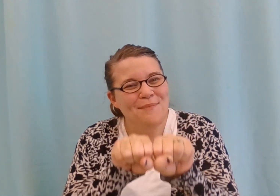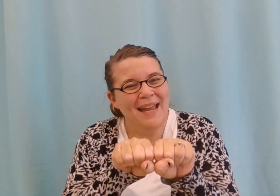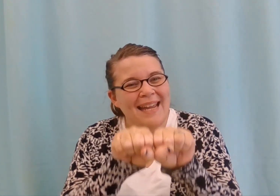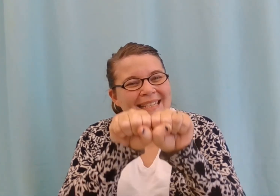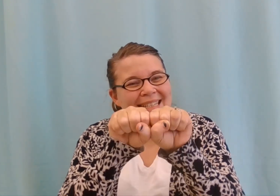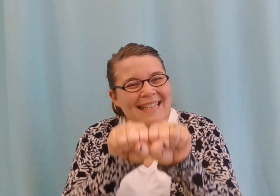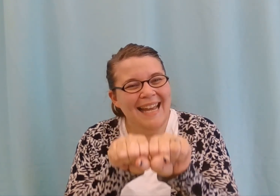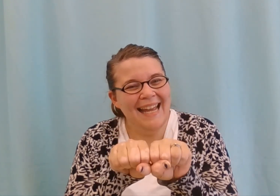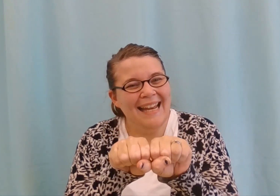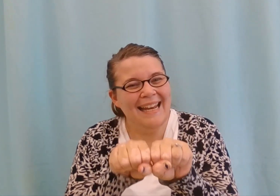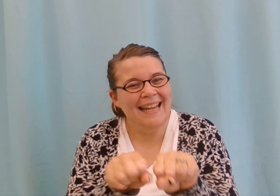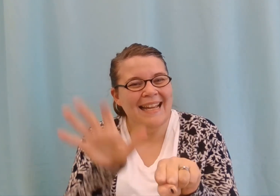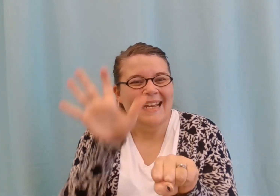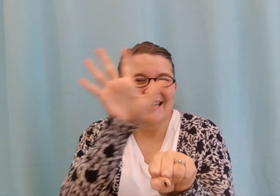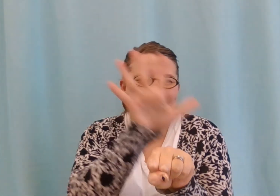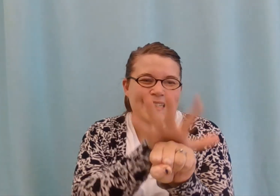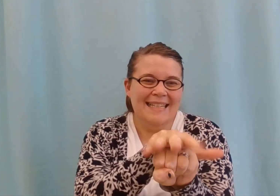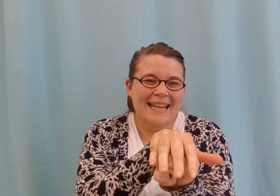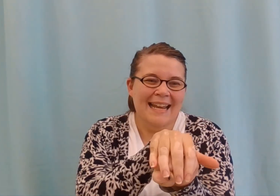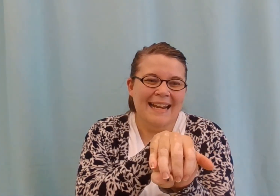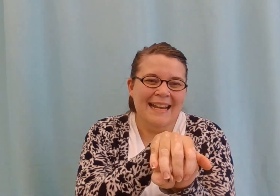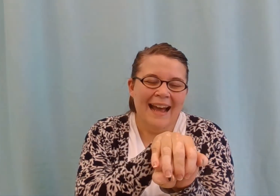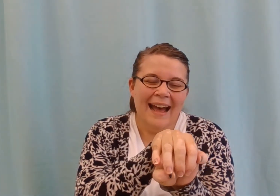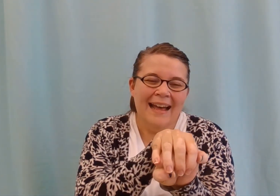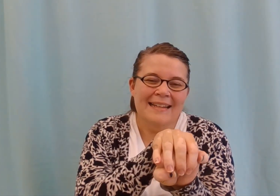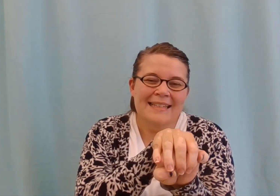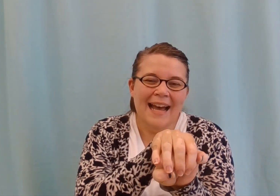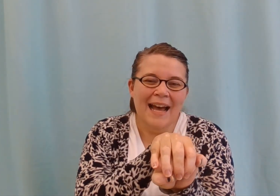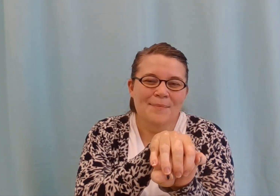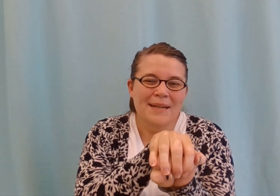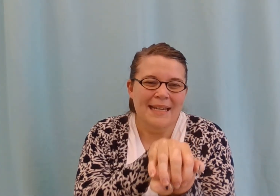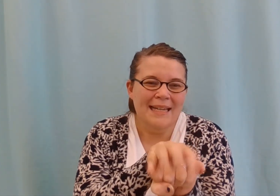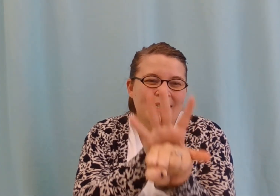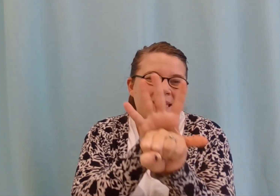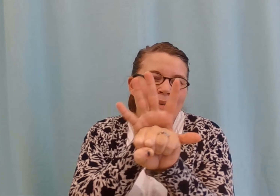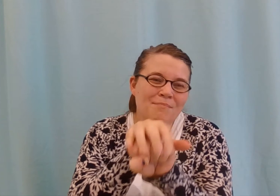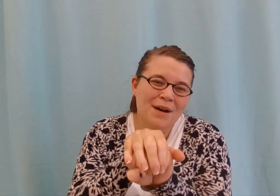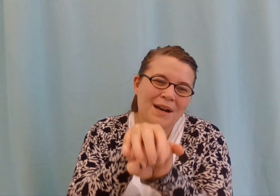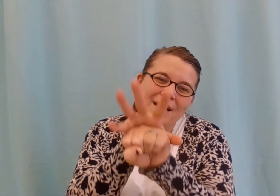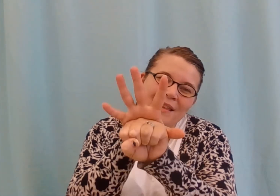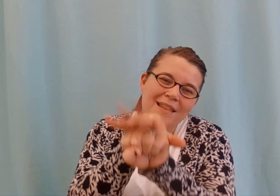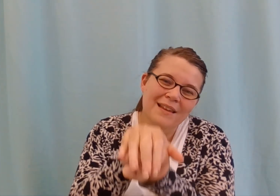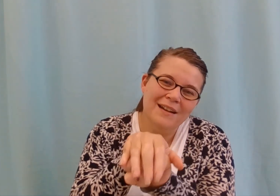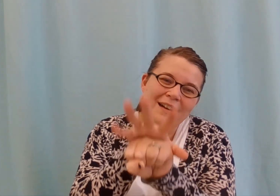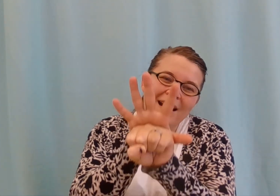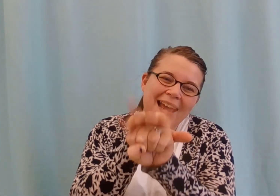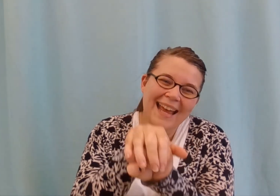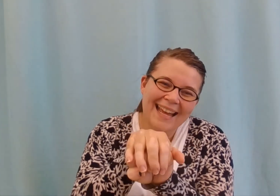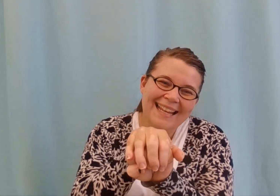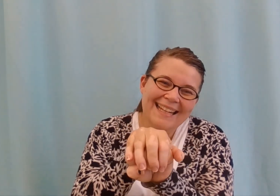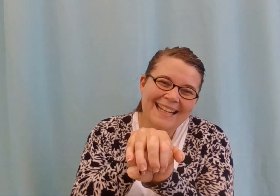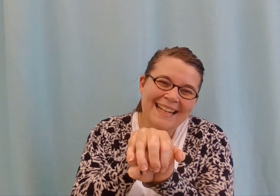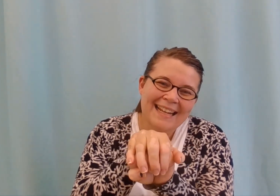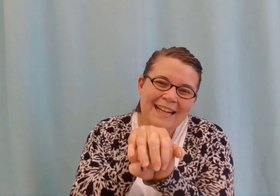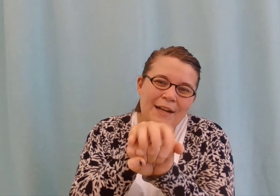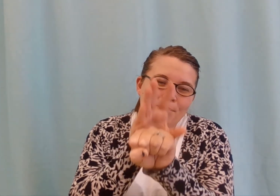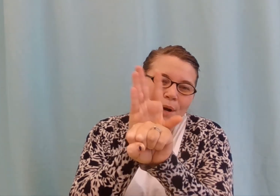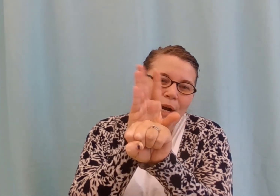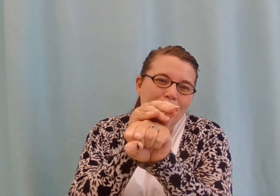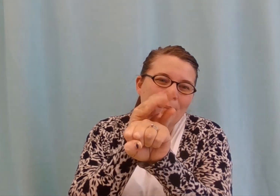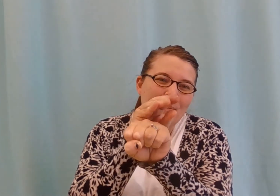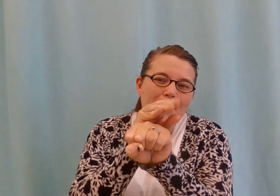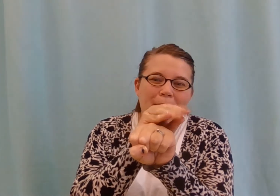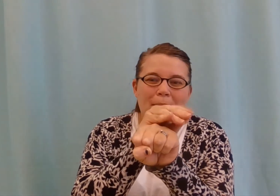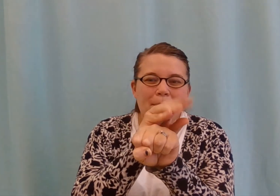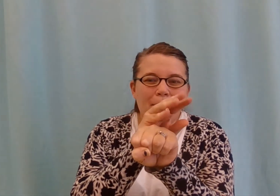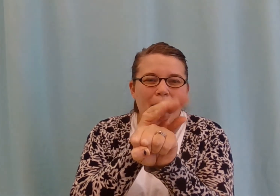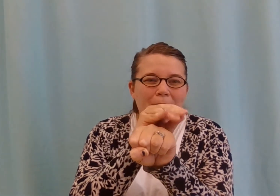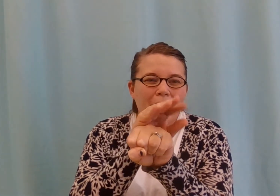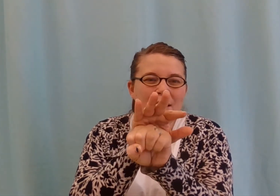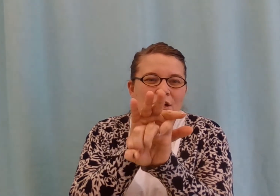makes ten. Sitting on top is the mother hen. Bock, bock, bock, bock, bock, bock, bock.